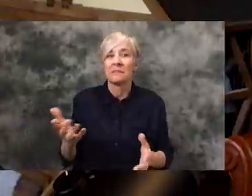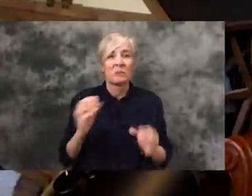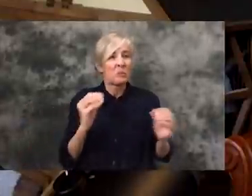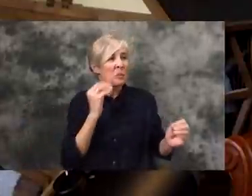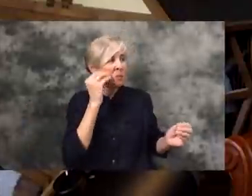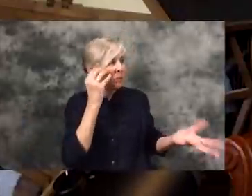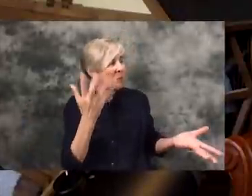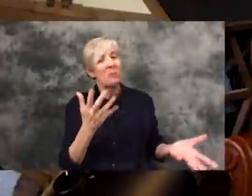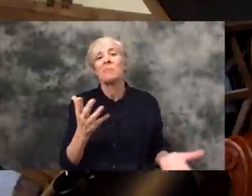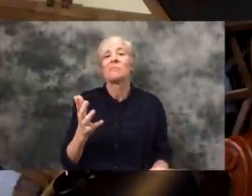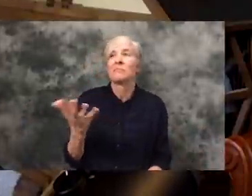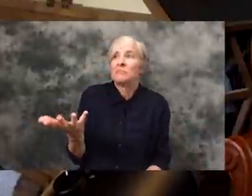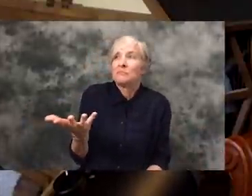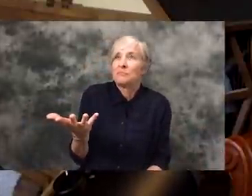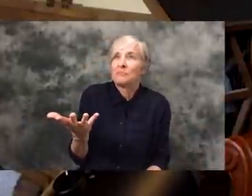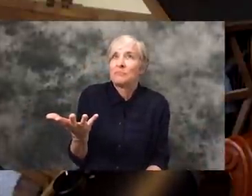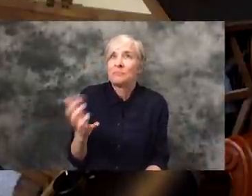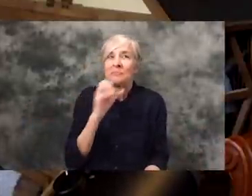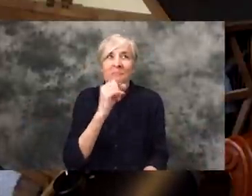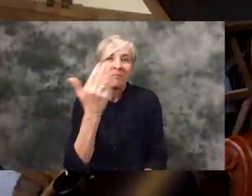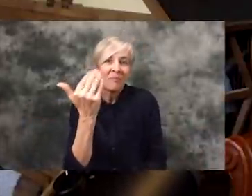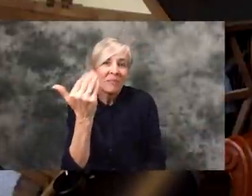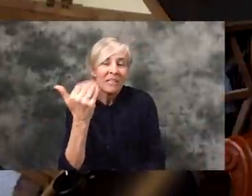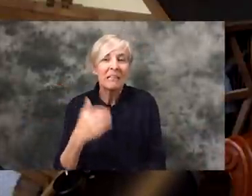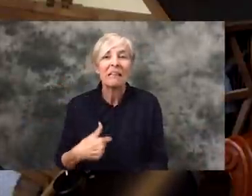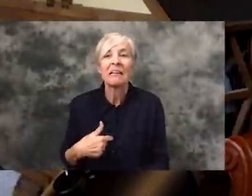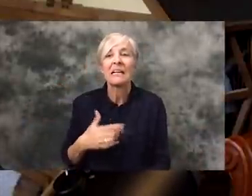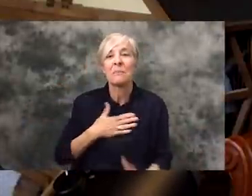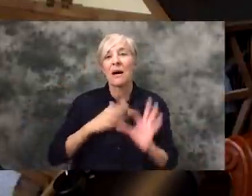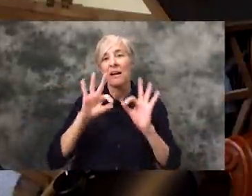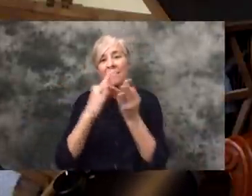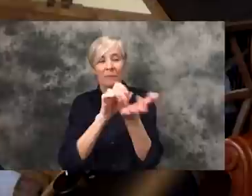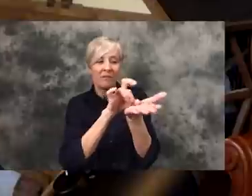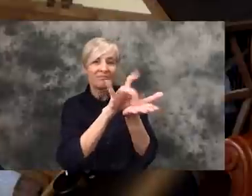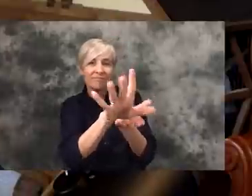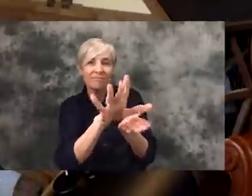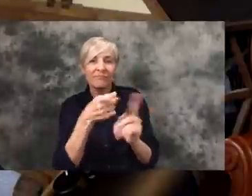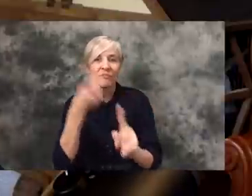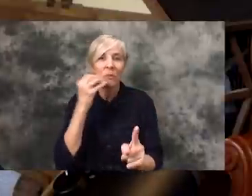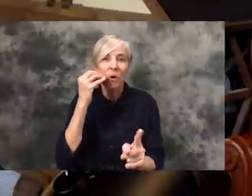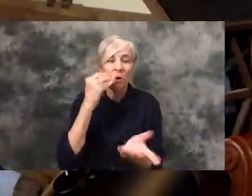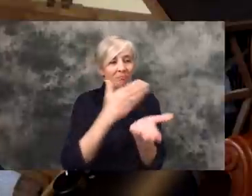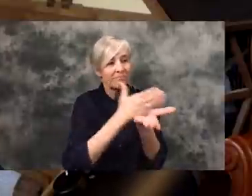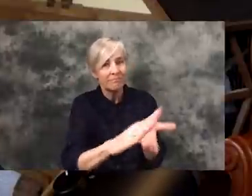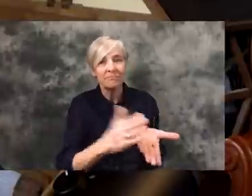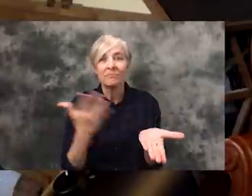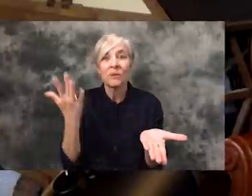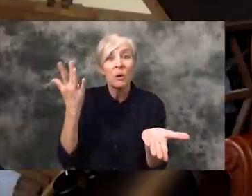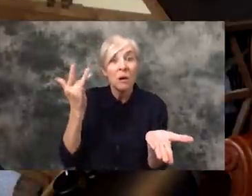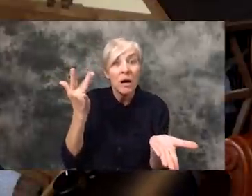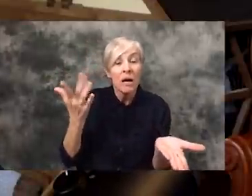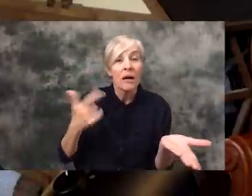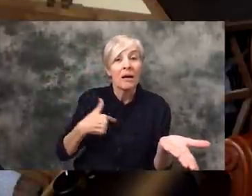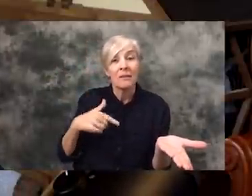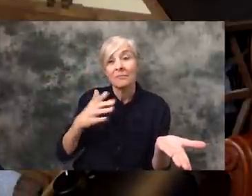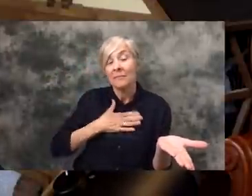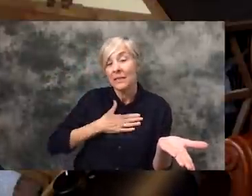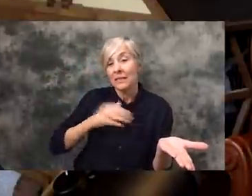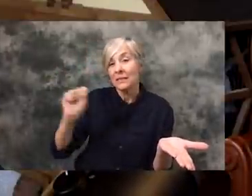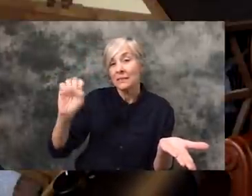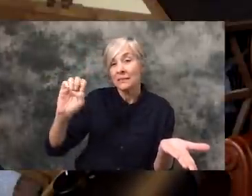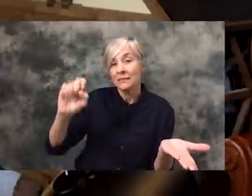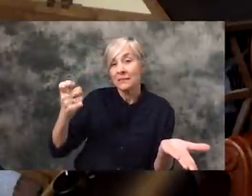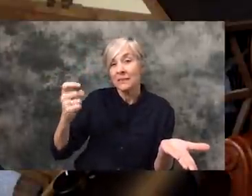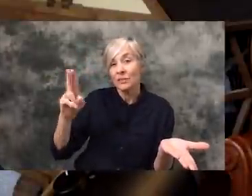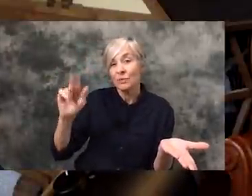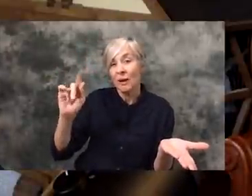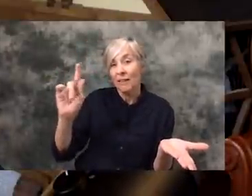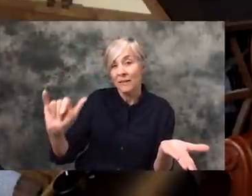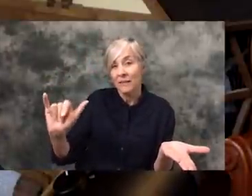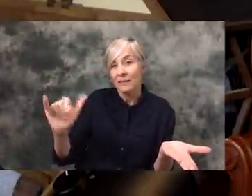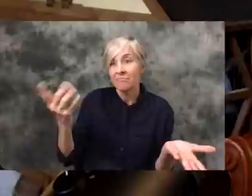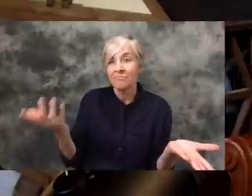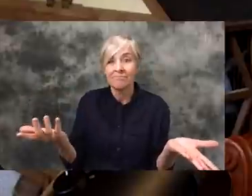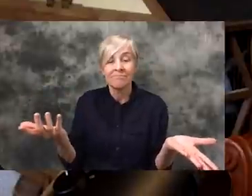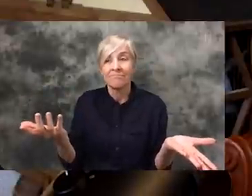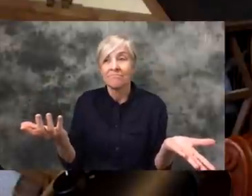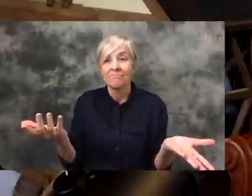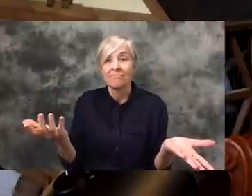home pretty much at 15 and I was told because of my sexuality that I couldn't